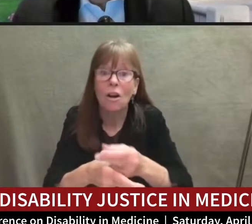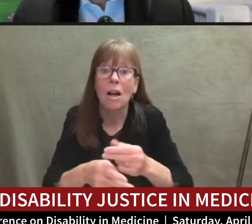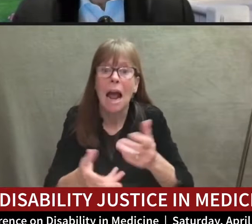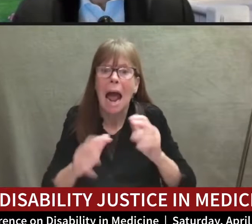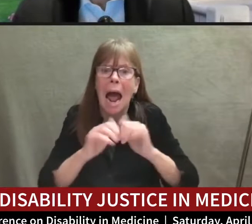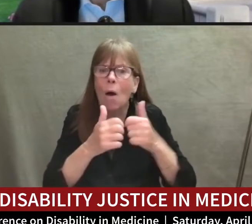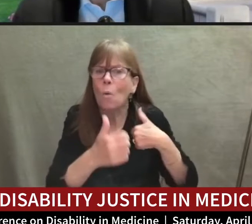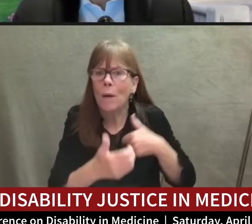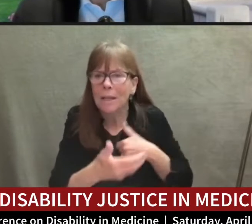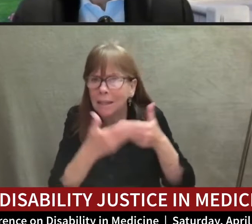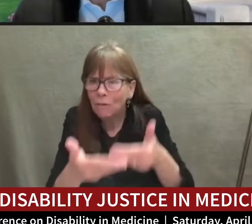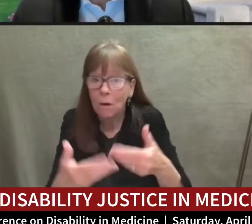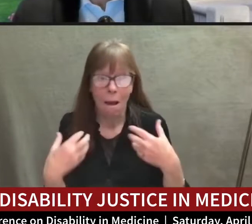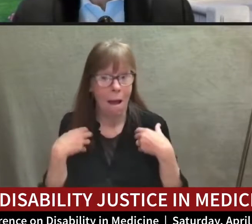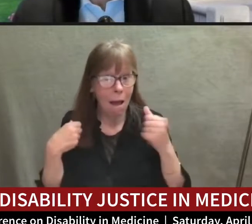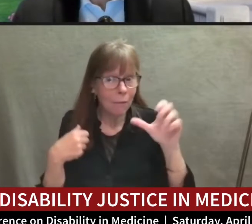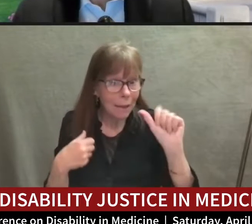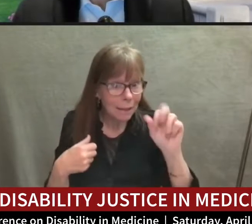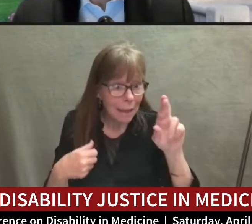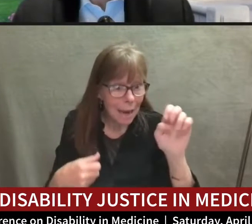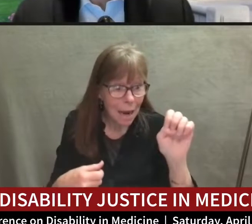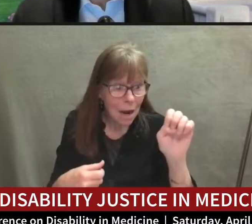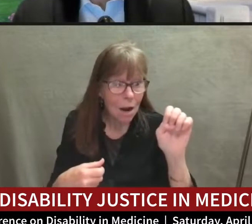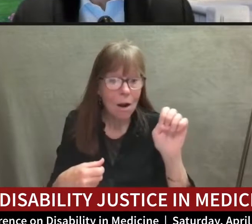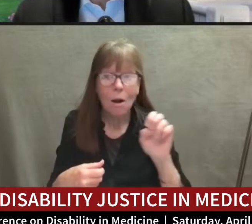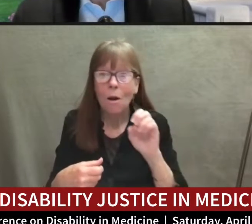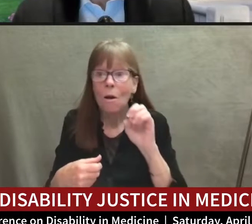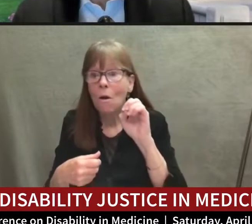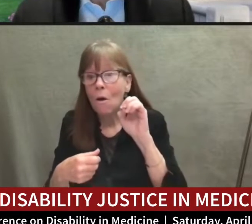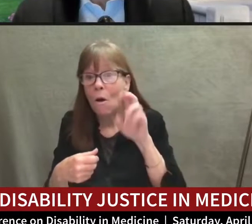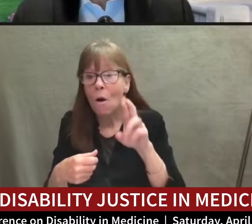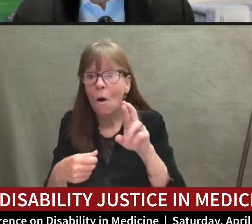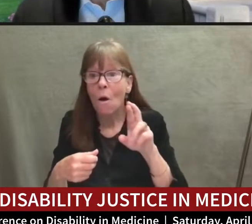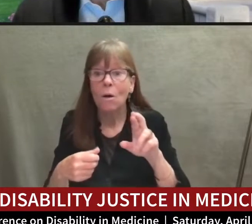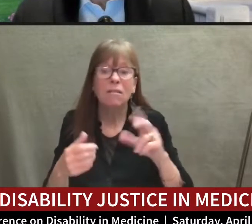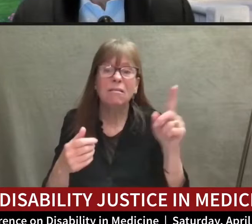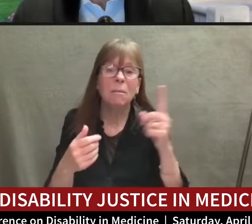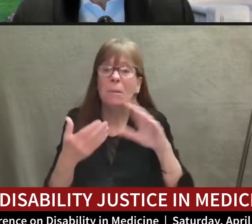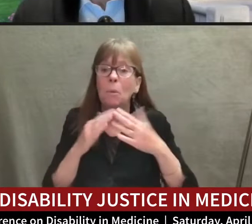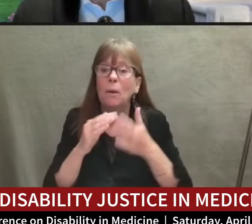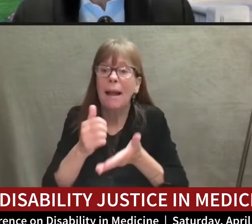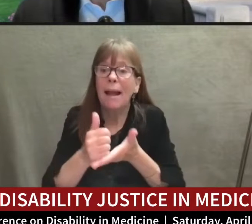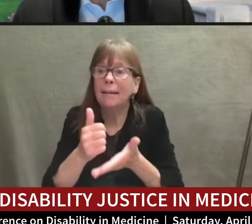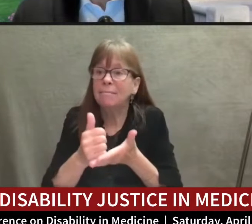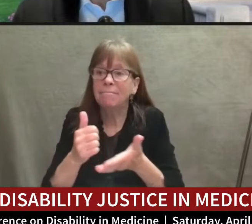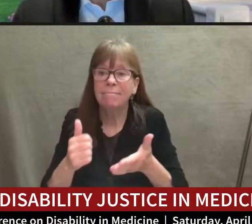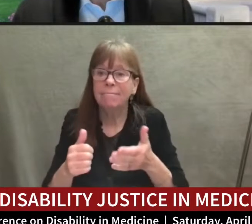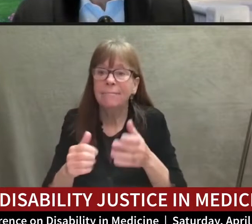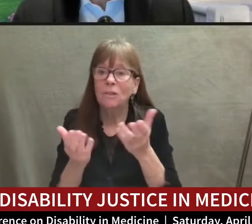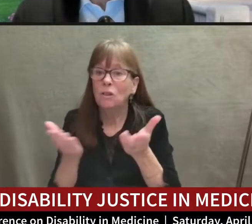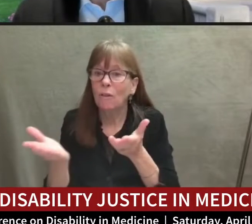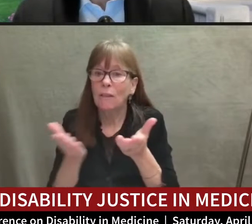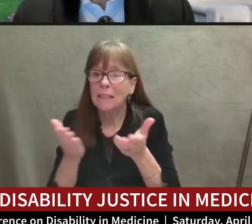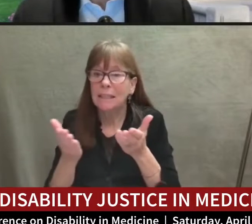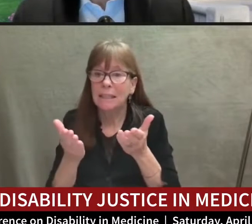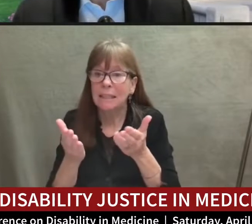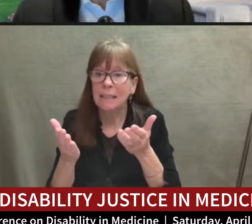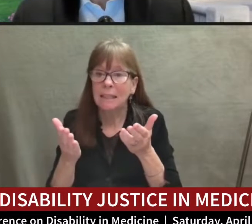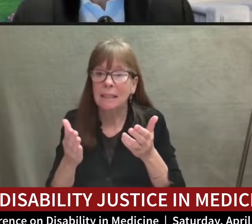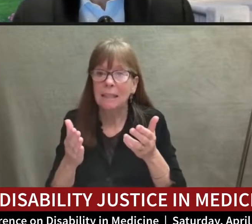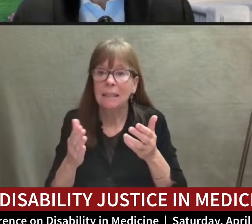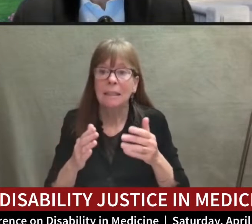healthcare services or community-based services. I think we just have to look at, for example,